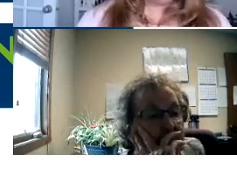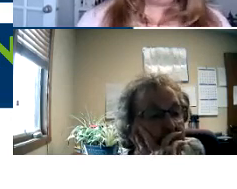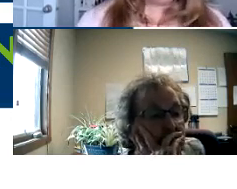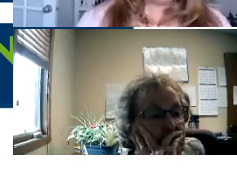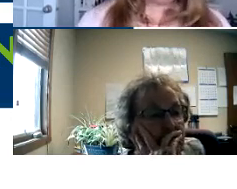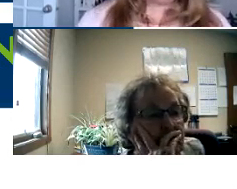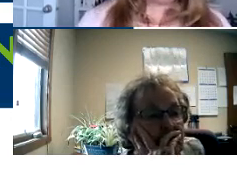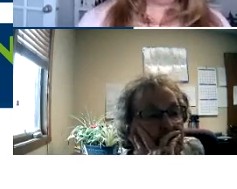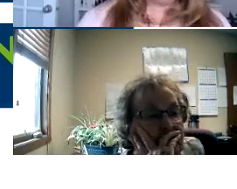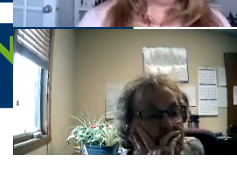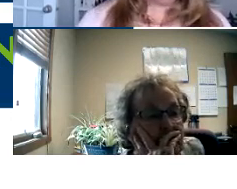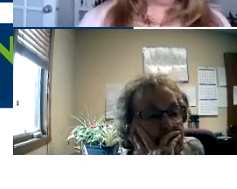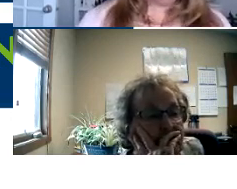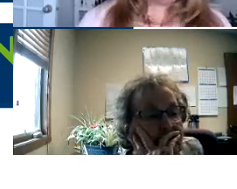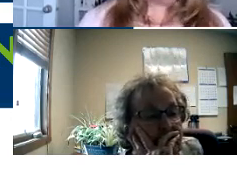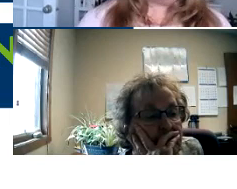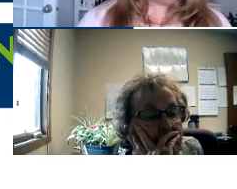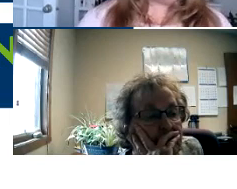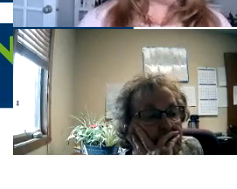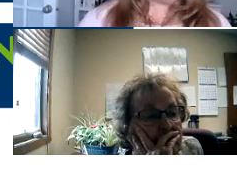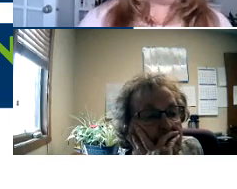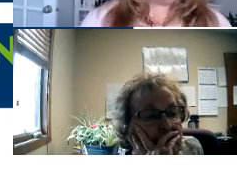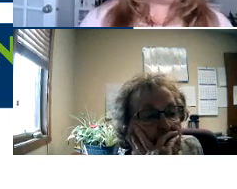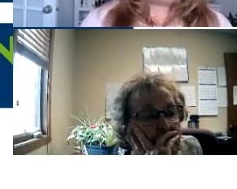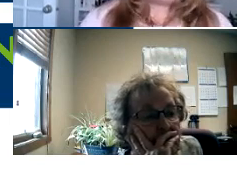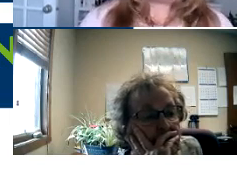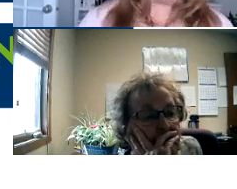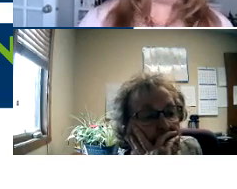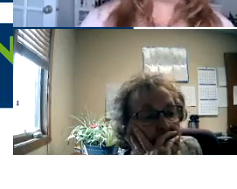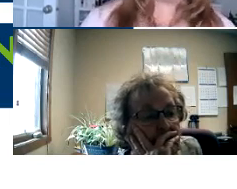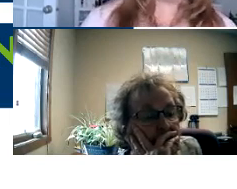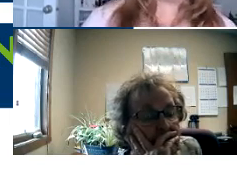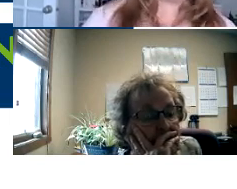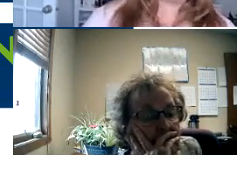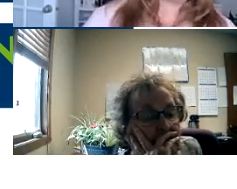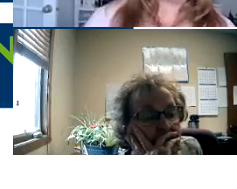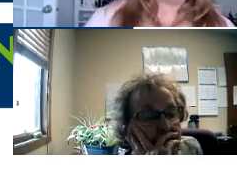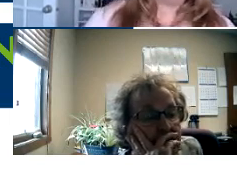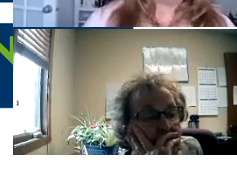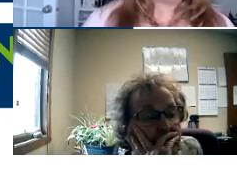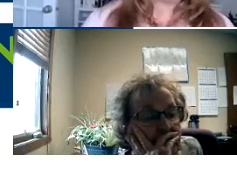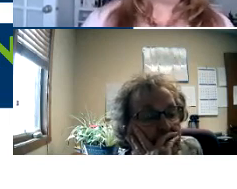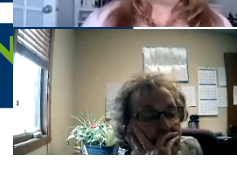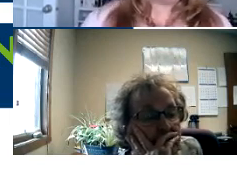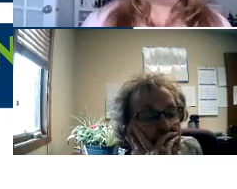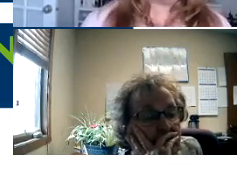The first is having a four year degree or took it five years, but a degree in Human Services in one